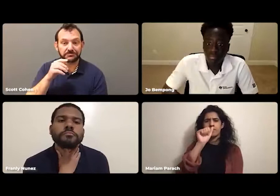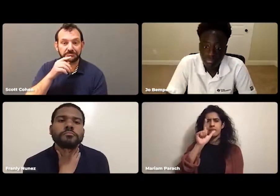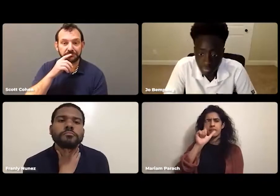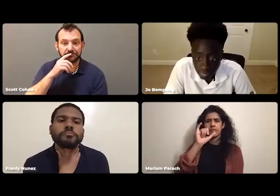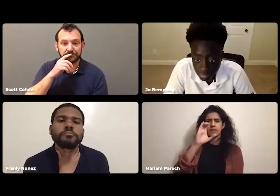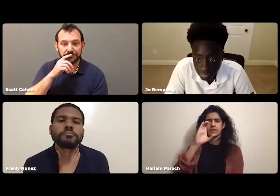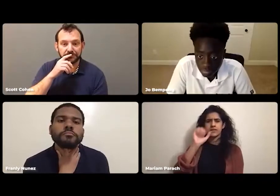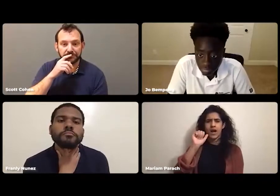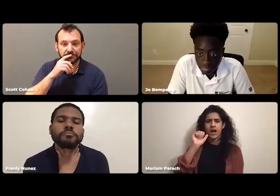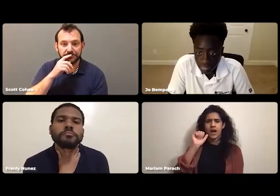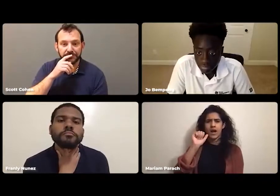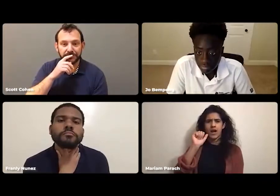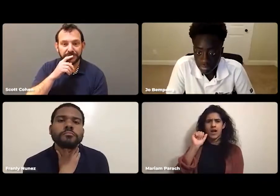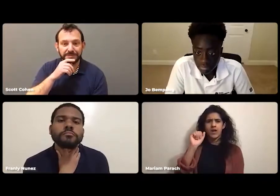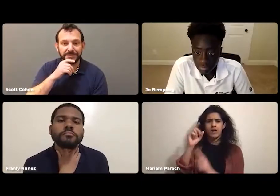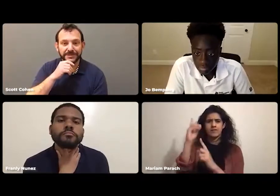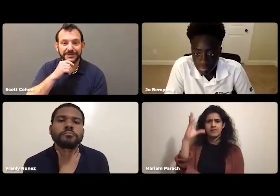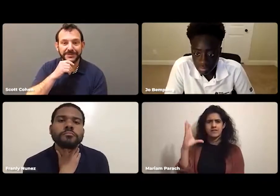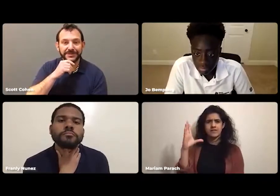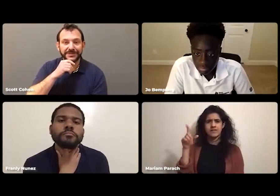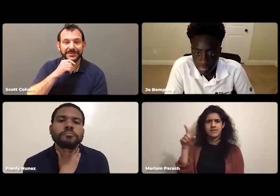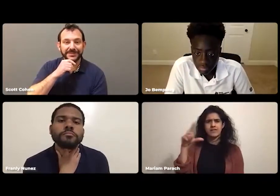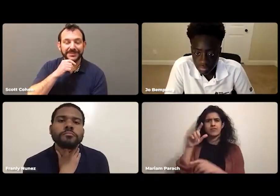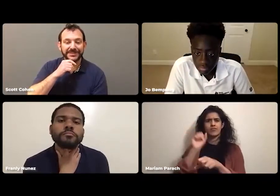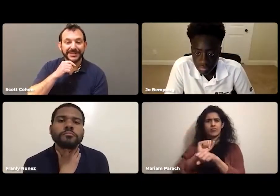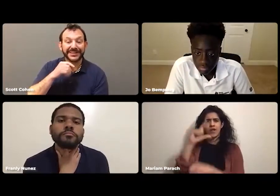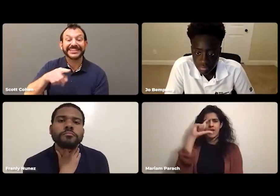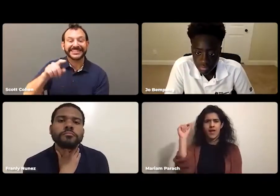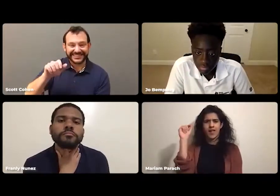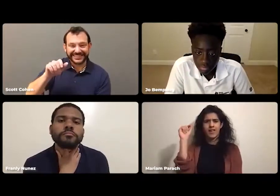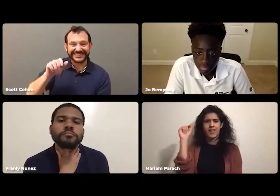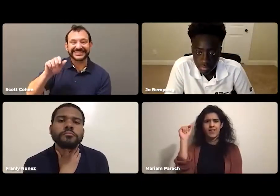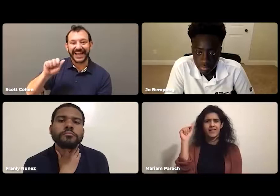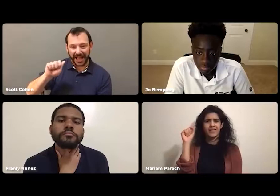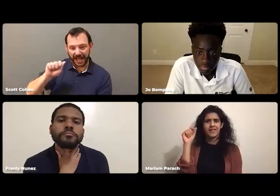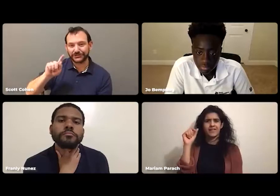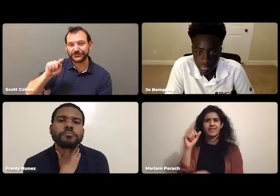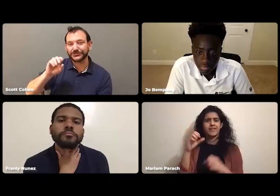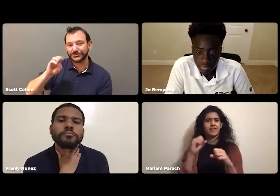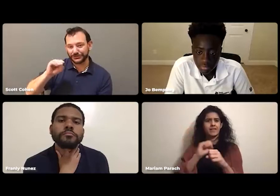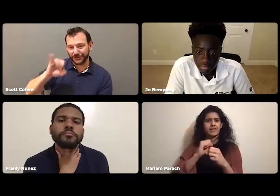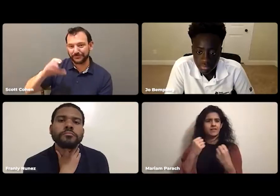I've seen one from Alicia, a teacher at Gallaudet.